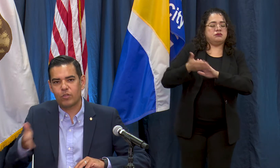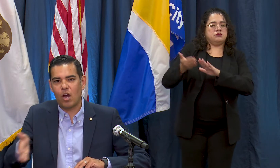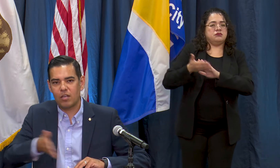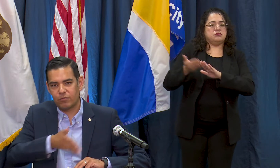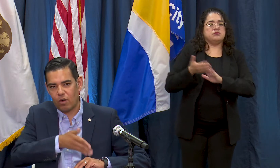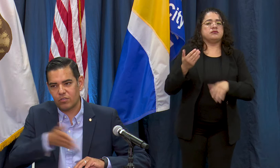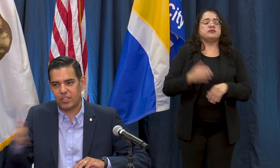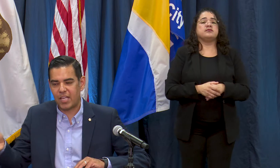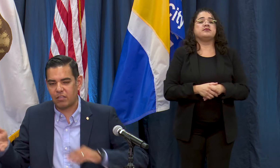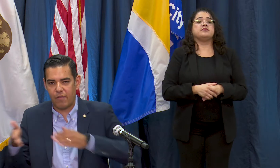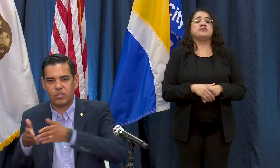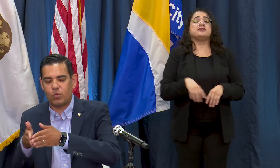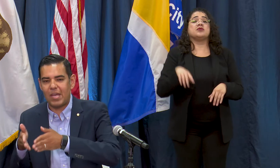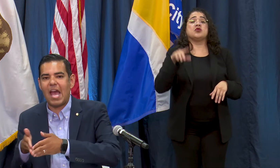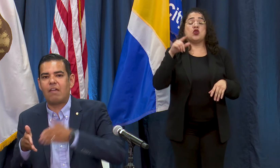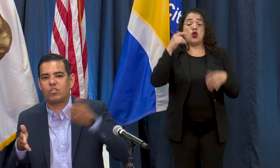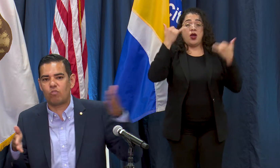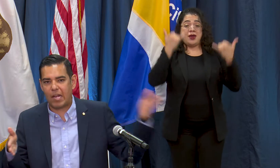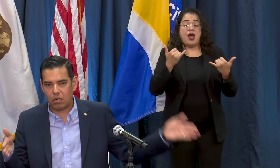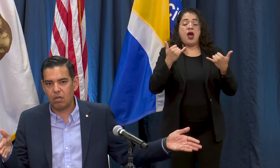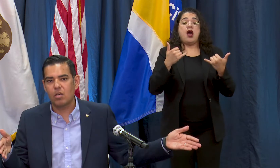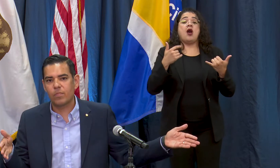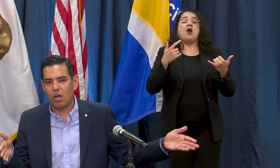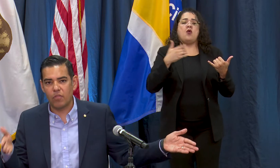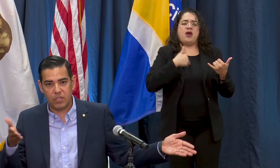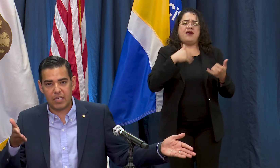have gone as far as the date because obviously we have a tracker on the data